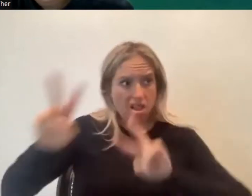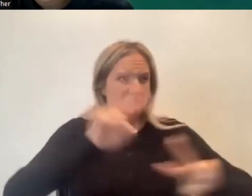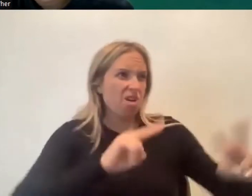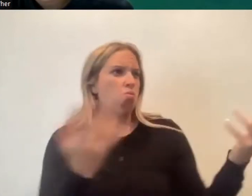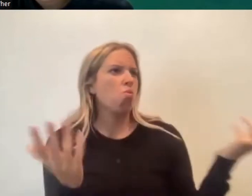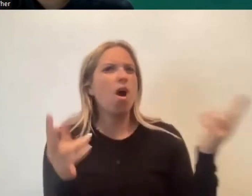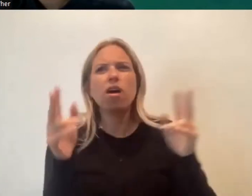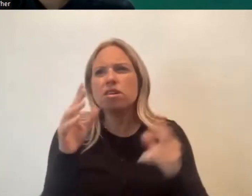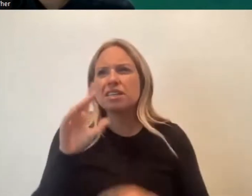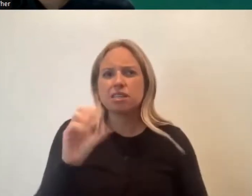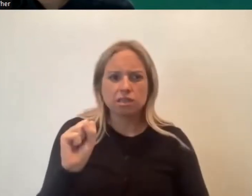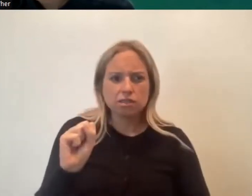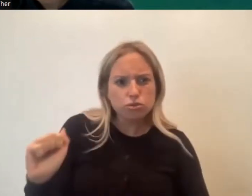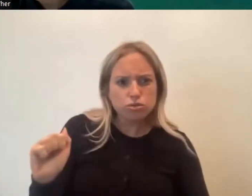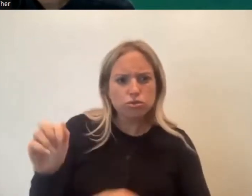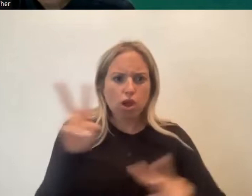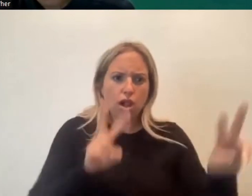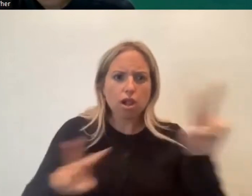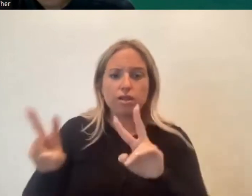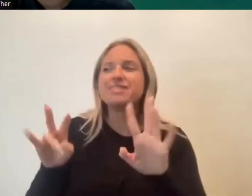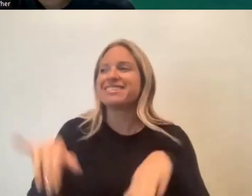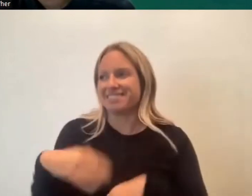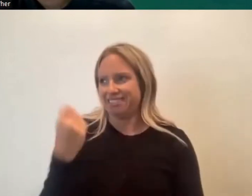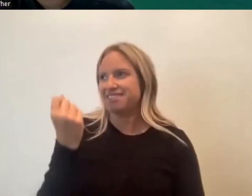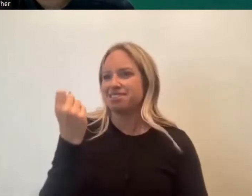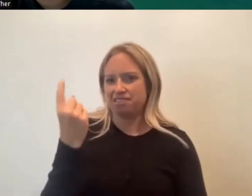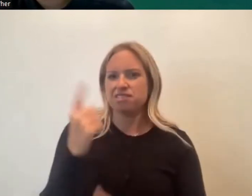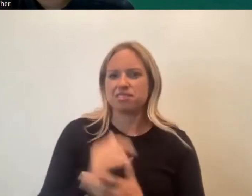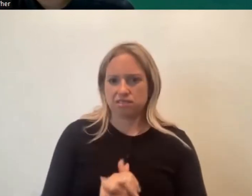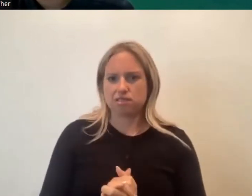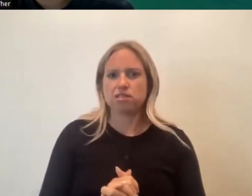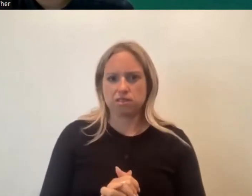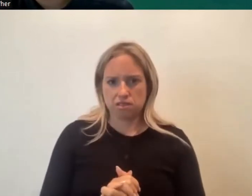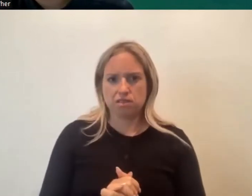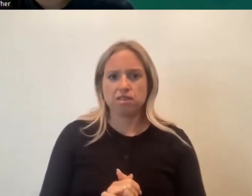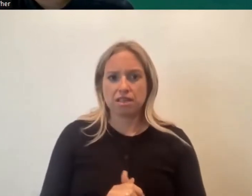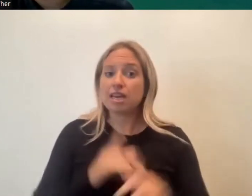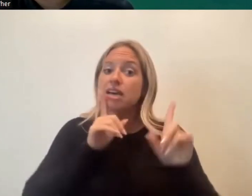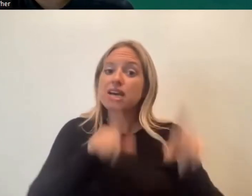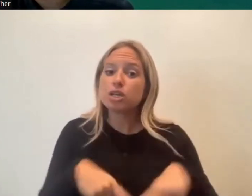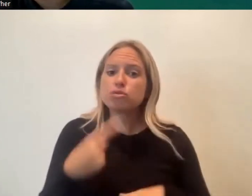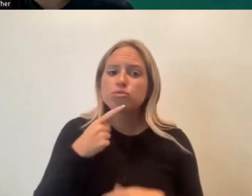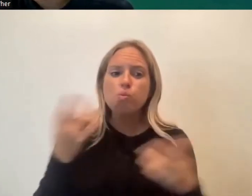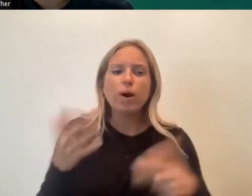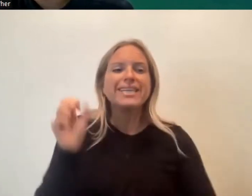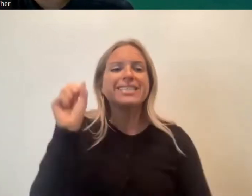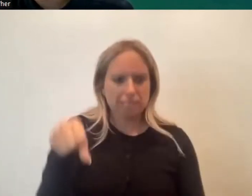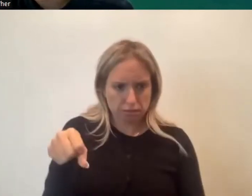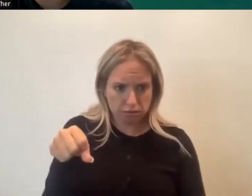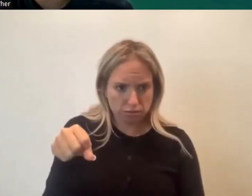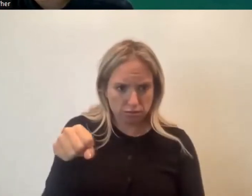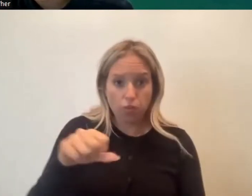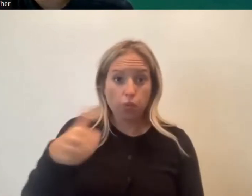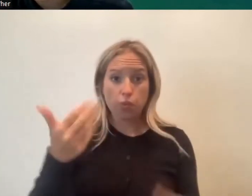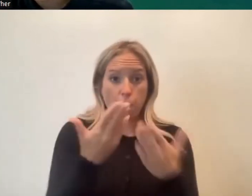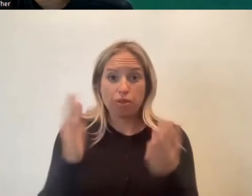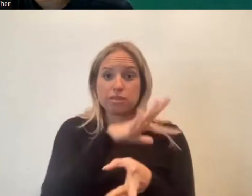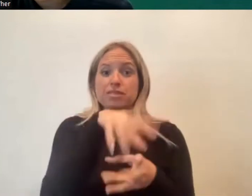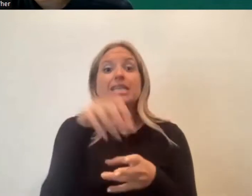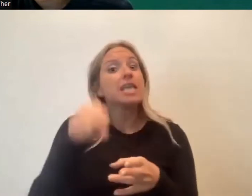Mike: Yep, I gotcha Tadra and the answer to that is yes, they definitely look at other things. Now let me be clear.